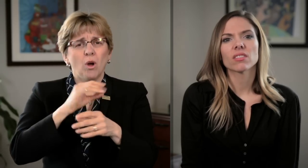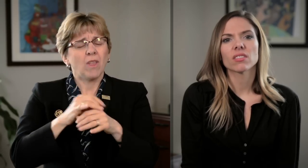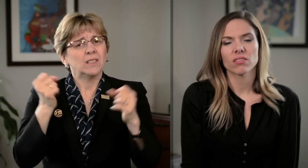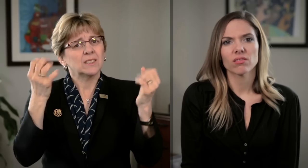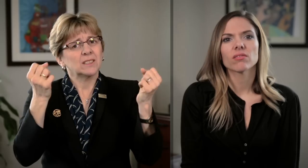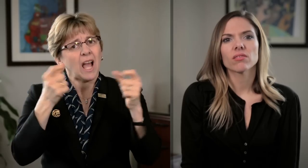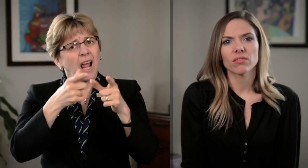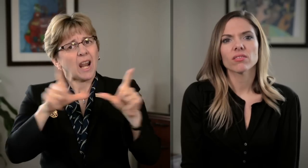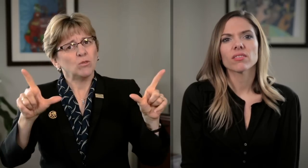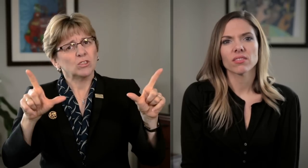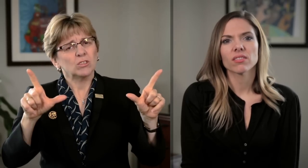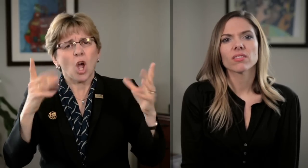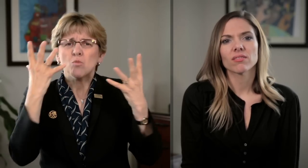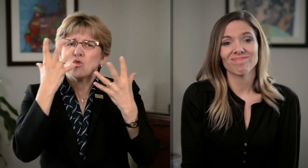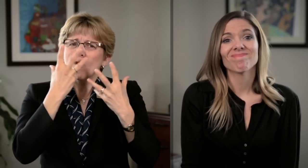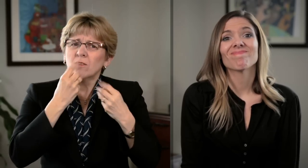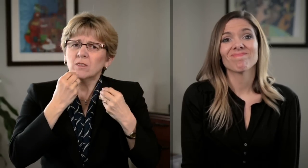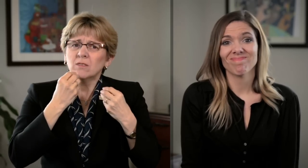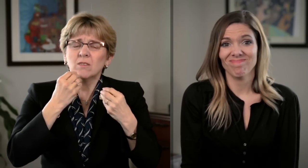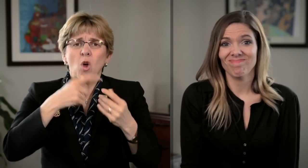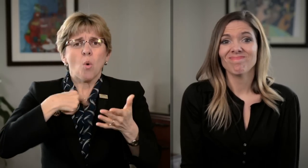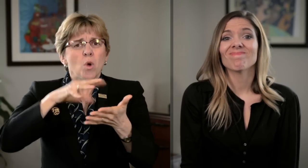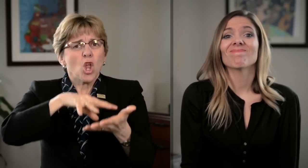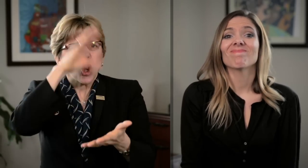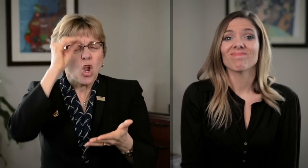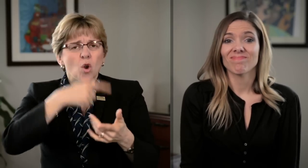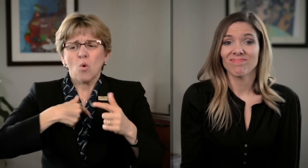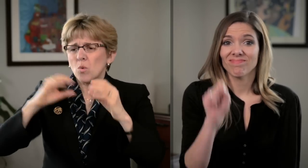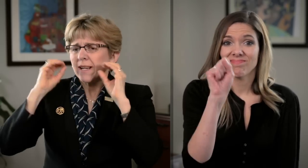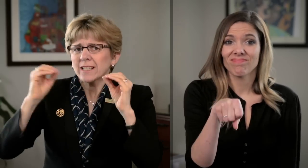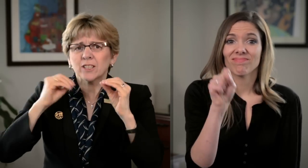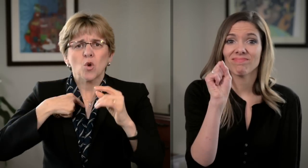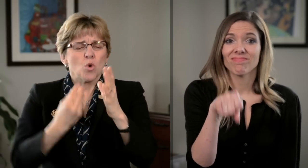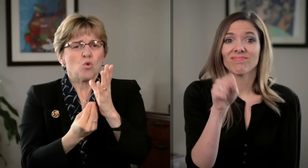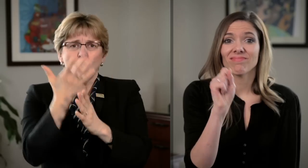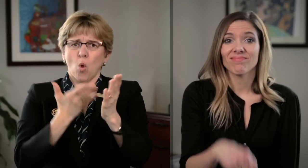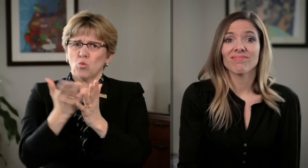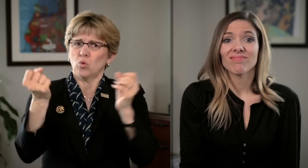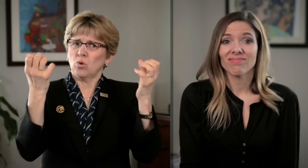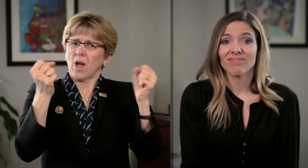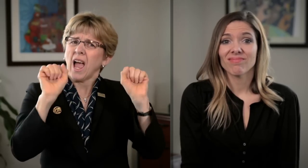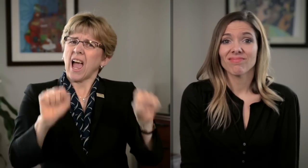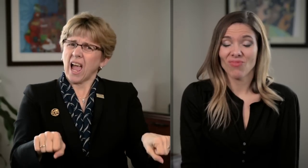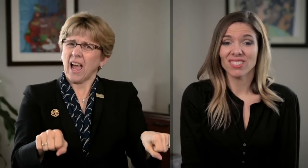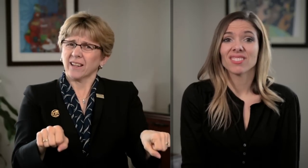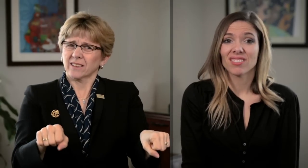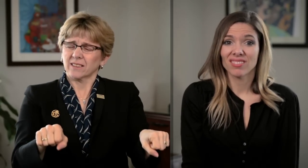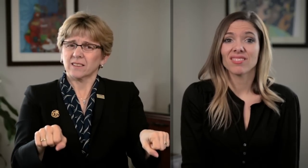that sign language is beautiful. We learn, we teach, we grow through sign. That is possible.